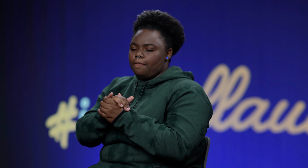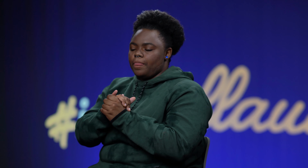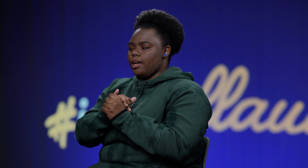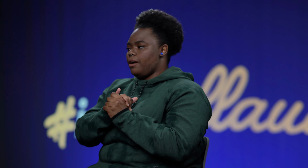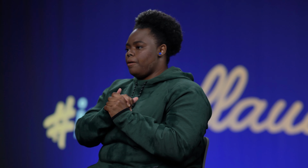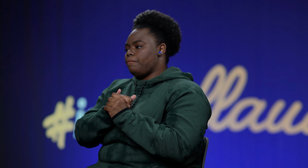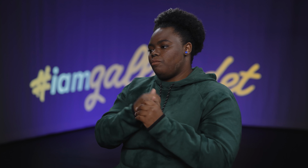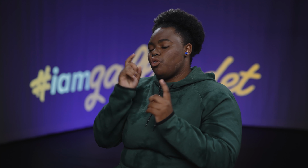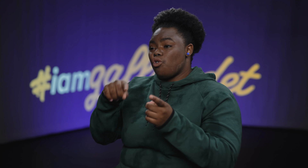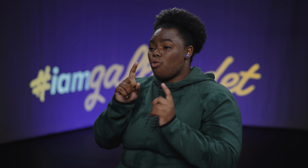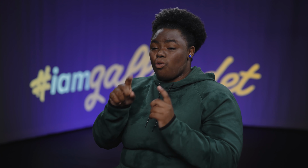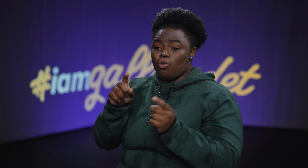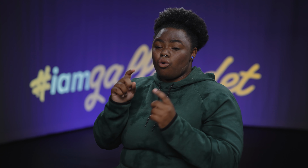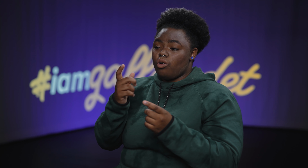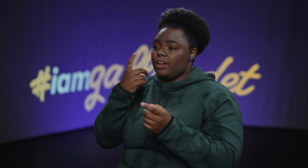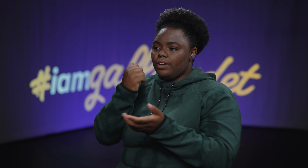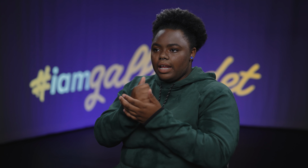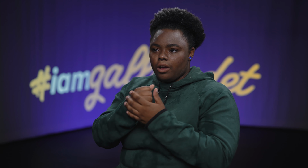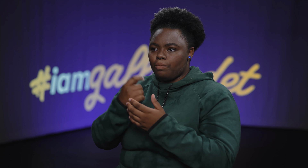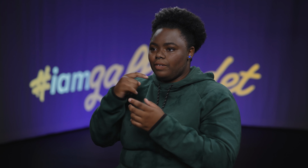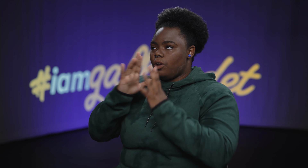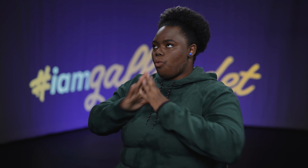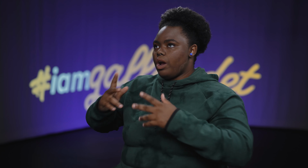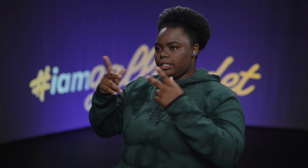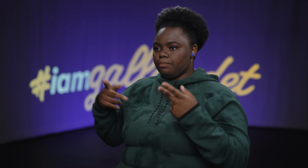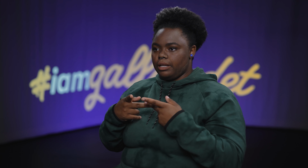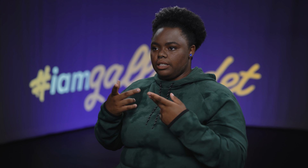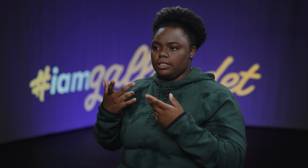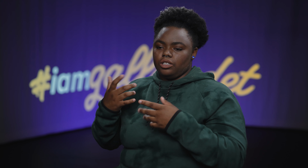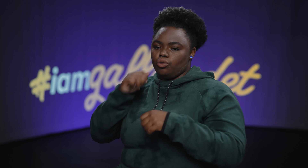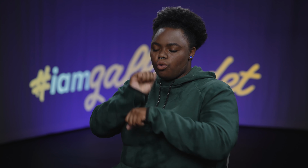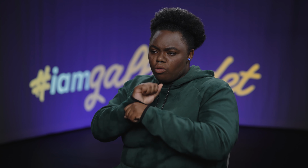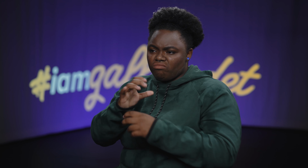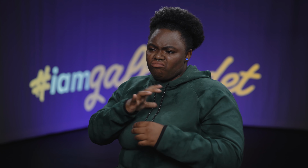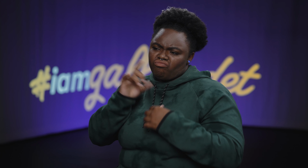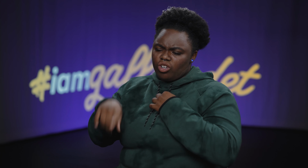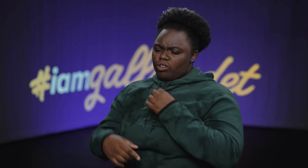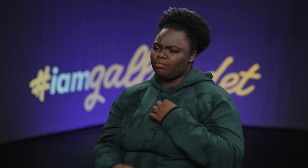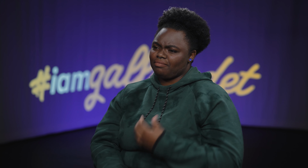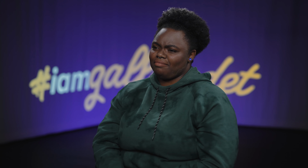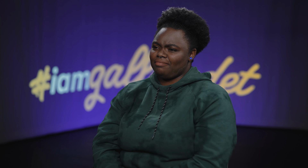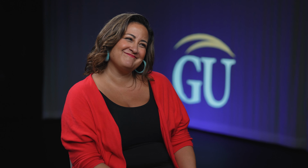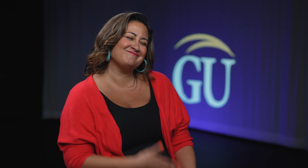I just go, if I need help or even just a quiet place to work.